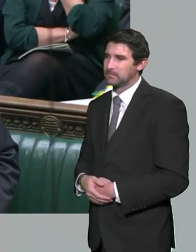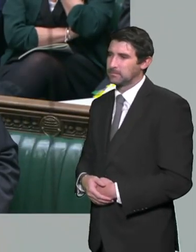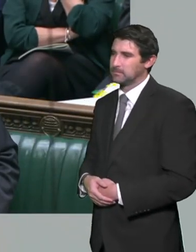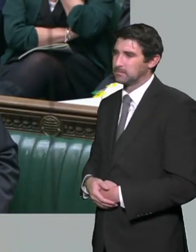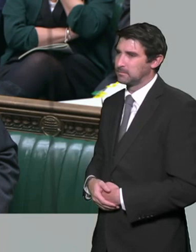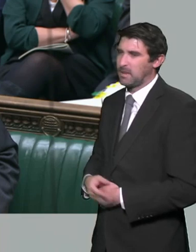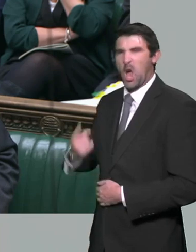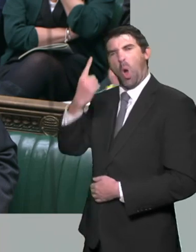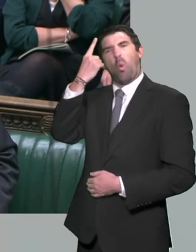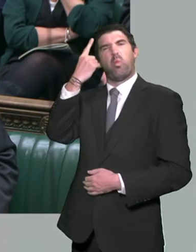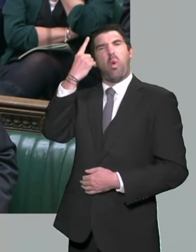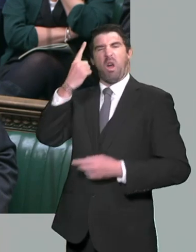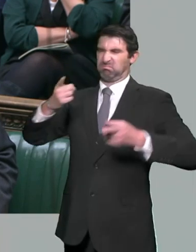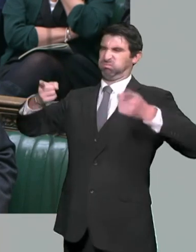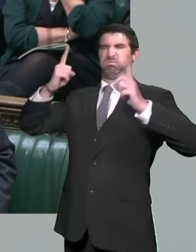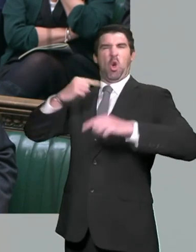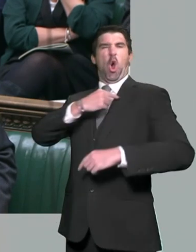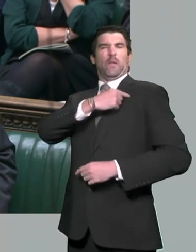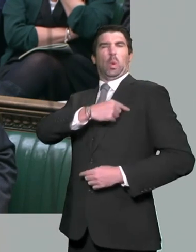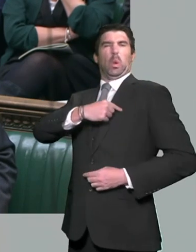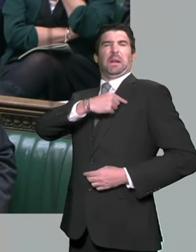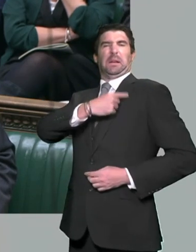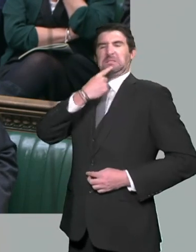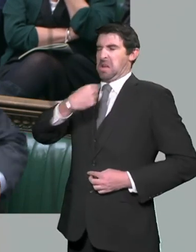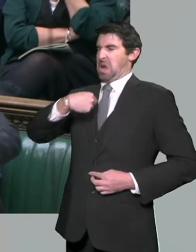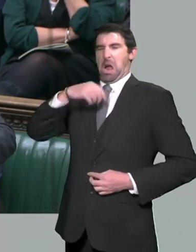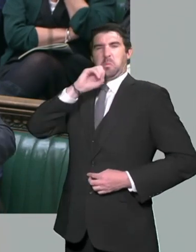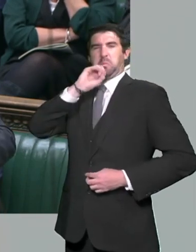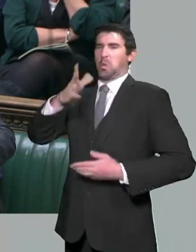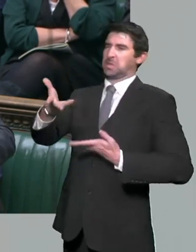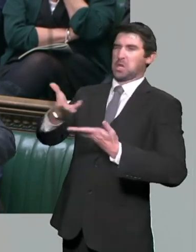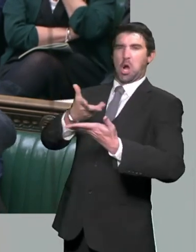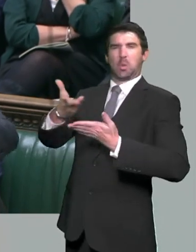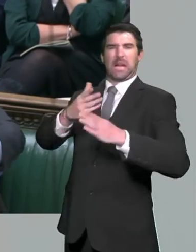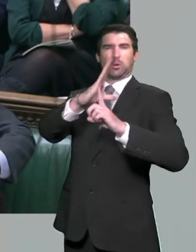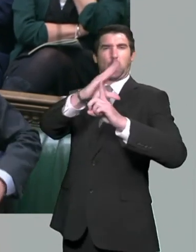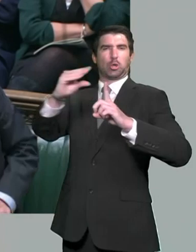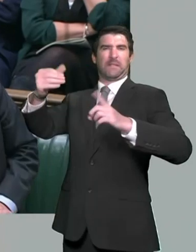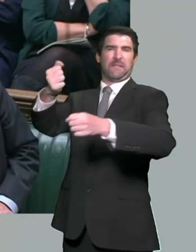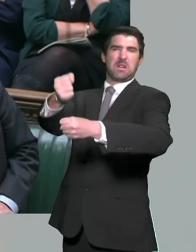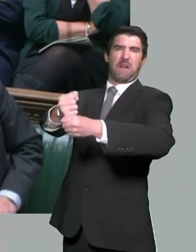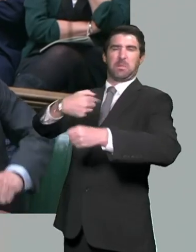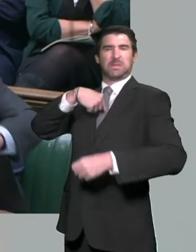about this, he said, “I don’t negotiate with a Tory Government.” That is what he said, Mr Speaker.